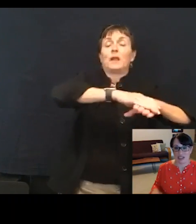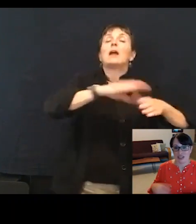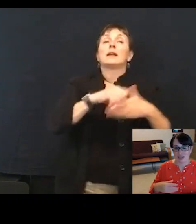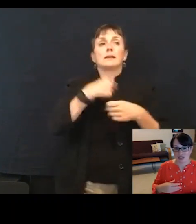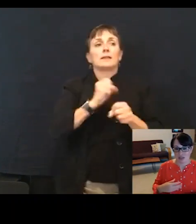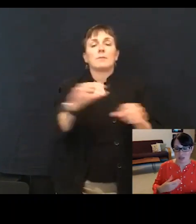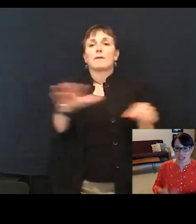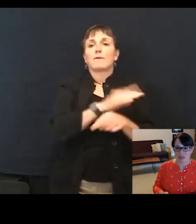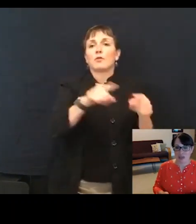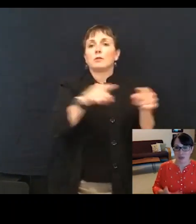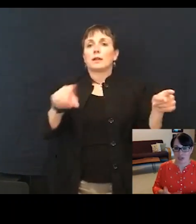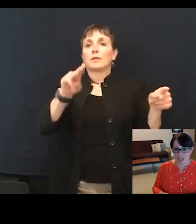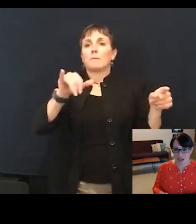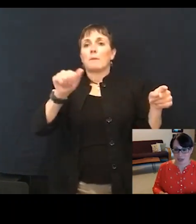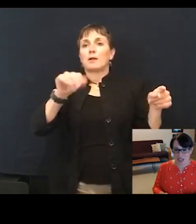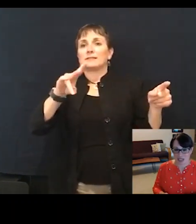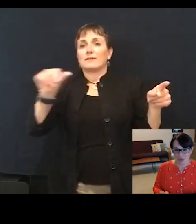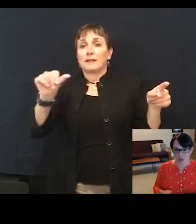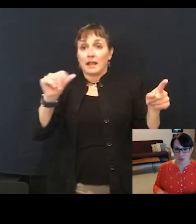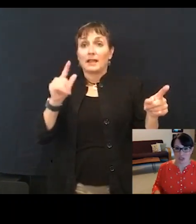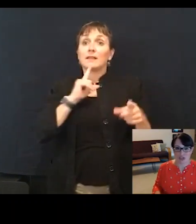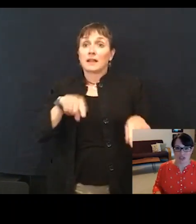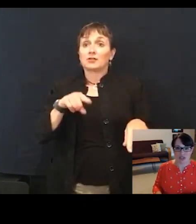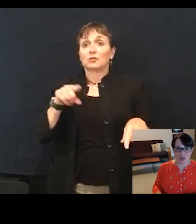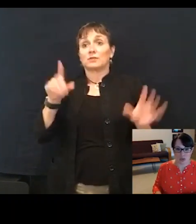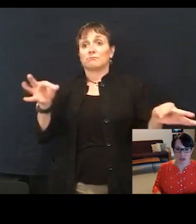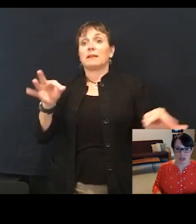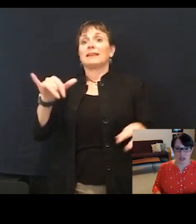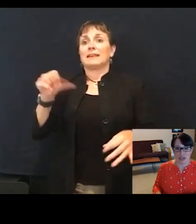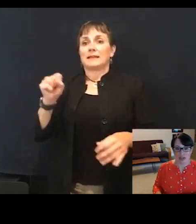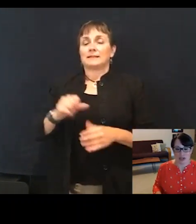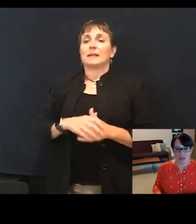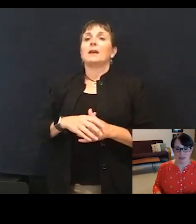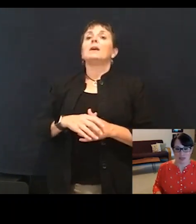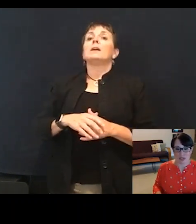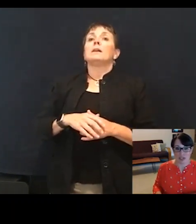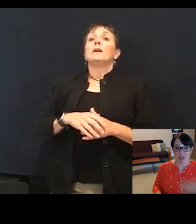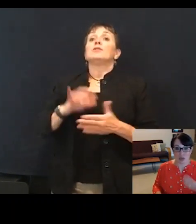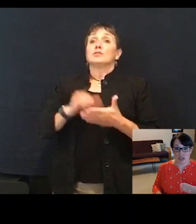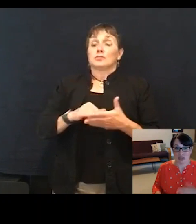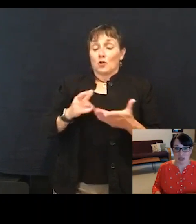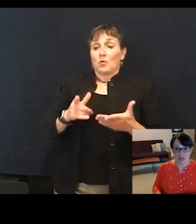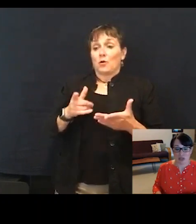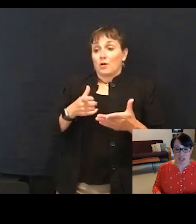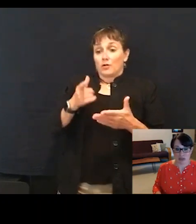The plasmids with the stop signs were working just as well-- just as well to make full length myosin